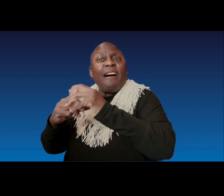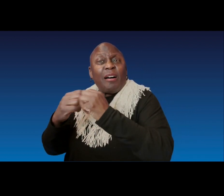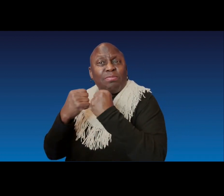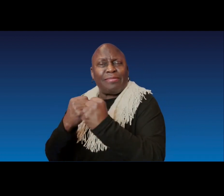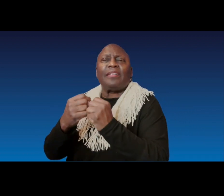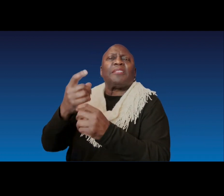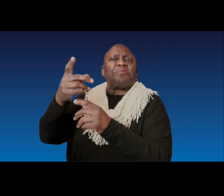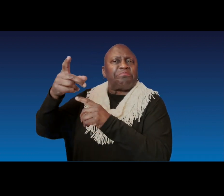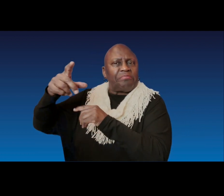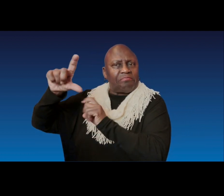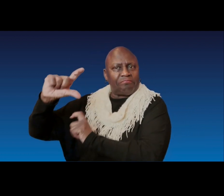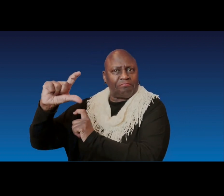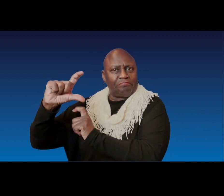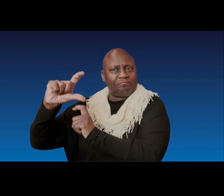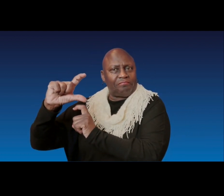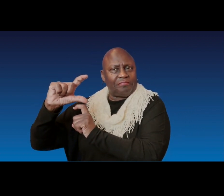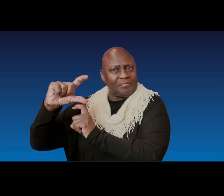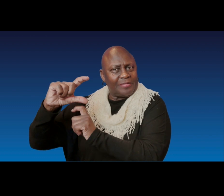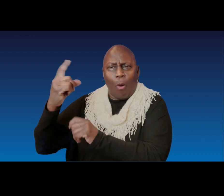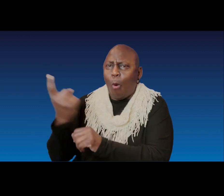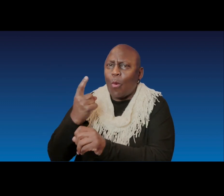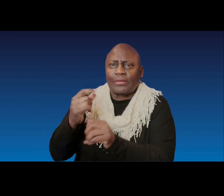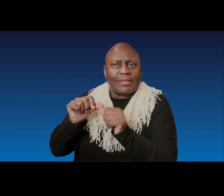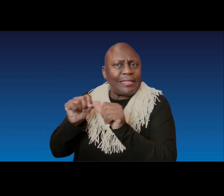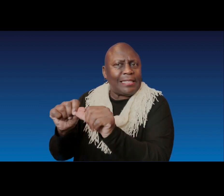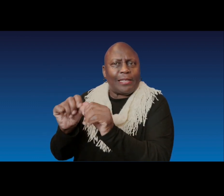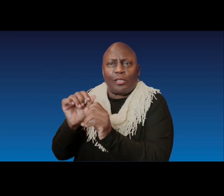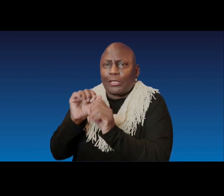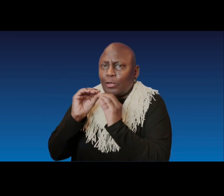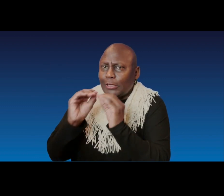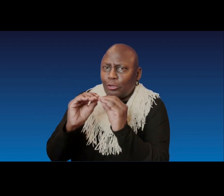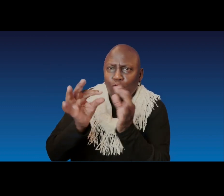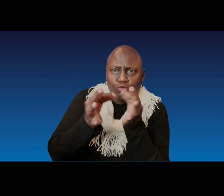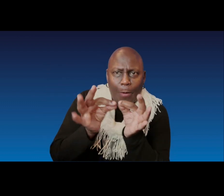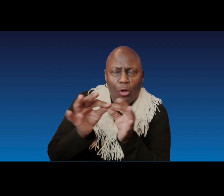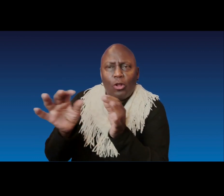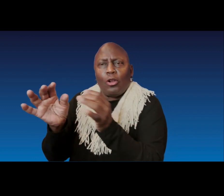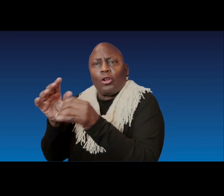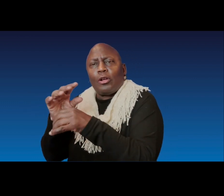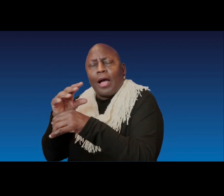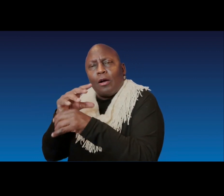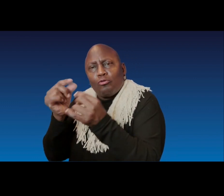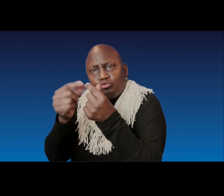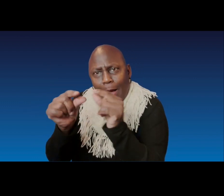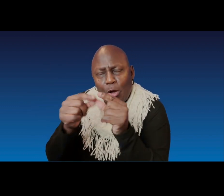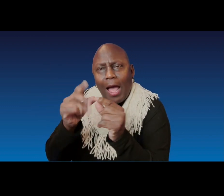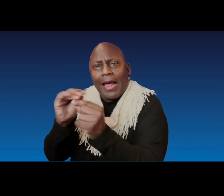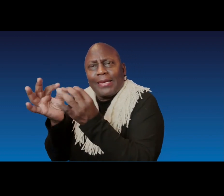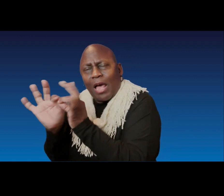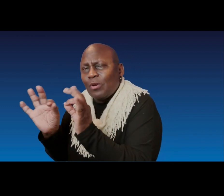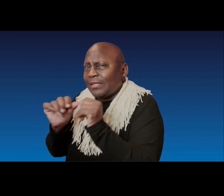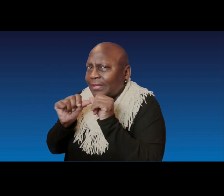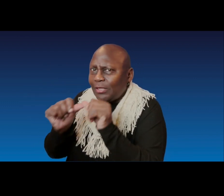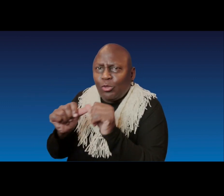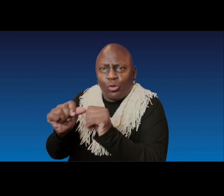and then use more grammar based approaches to balance that out. Always continue teaching both grammar and language.